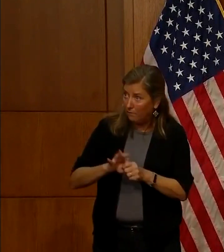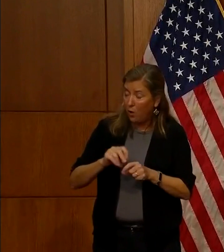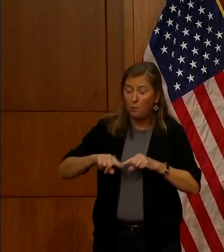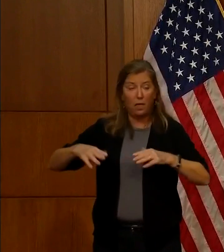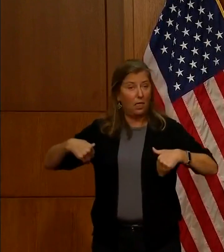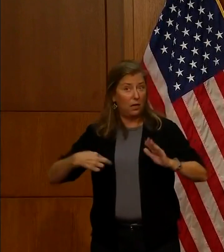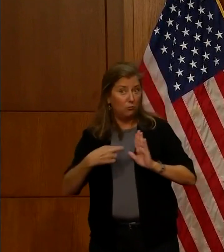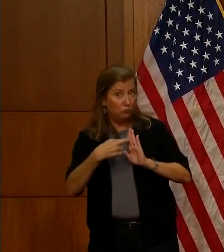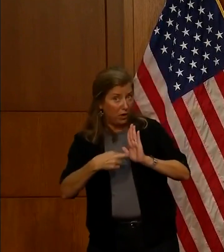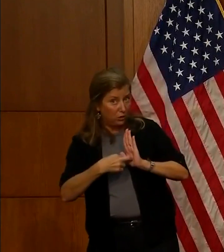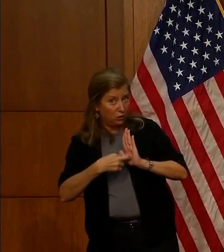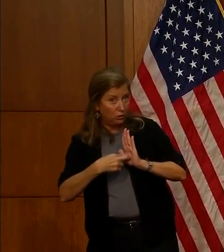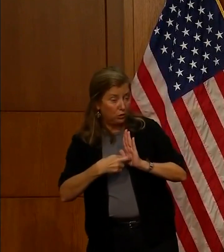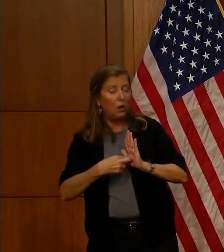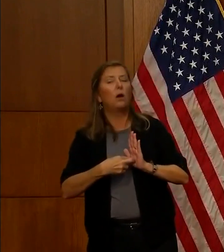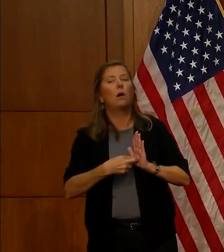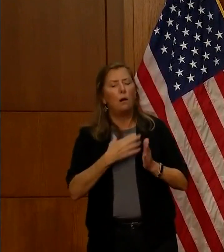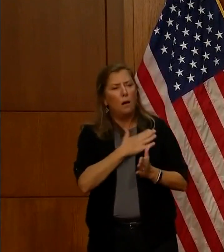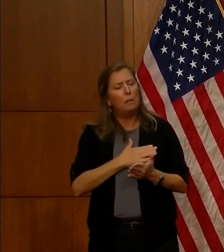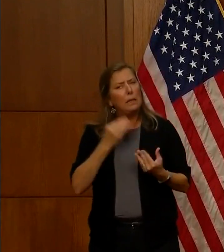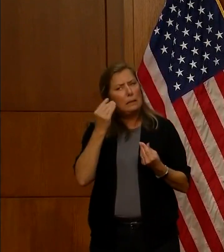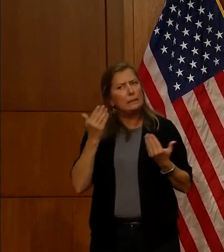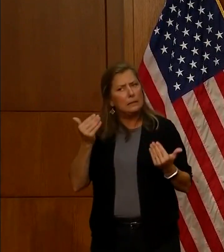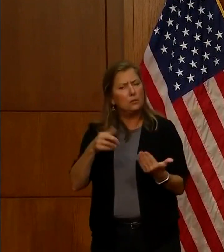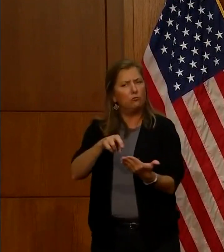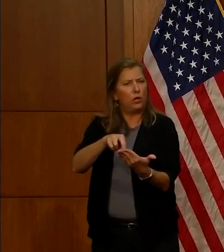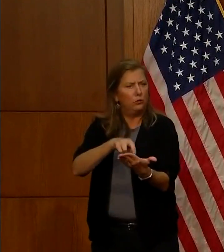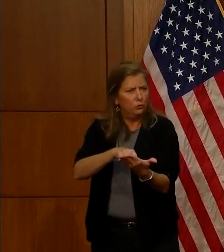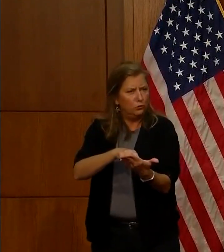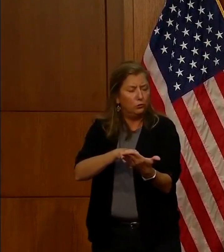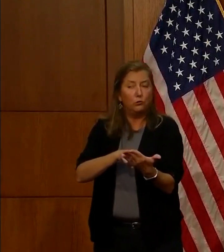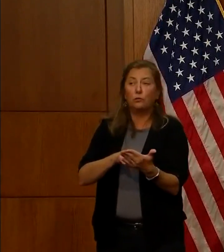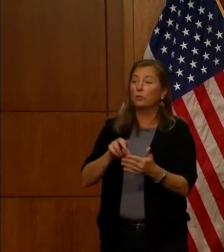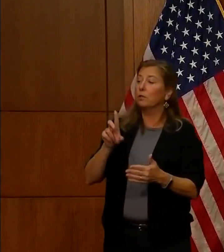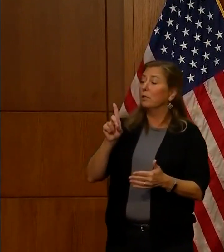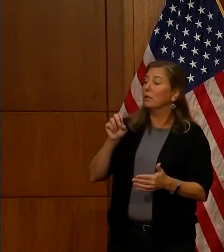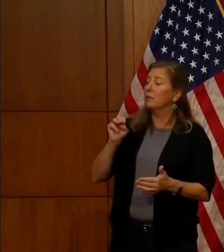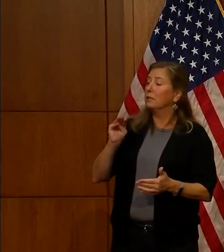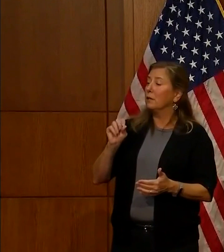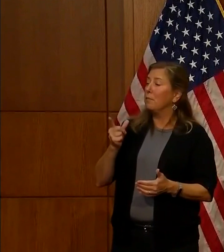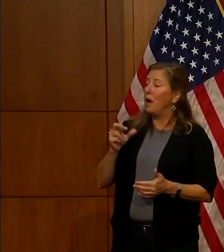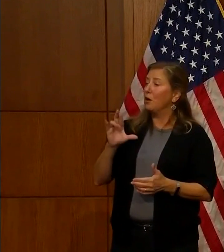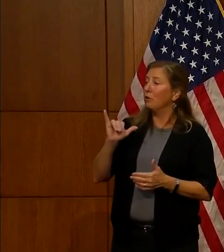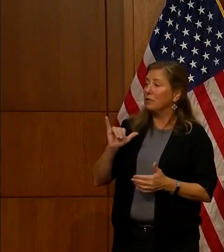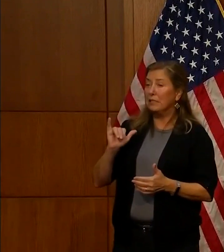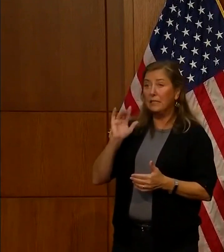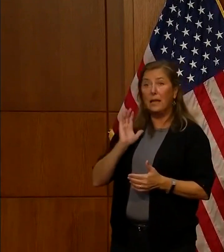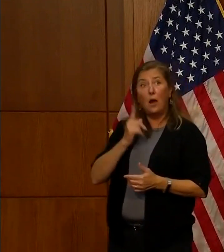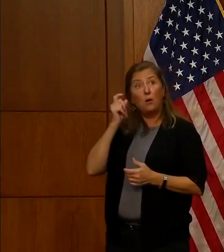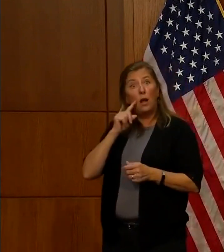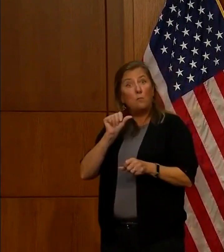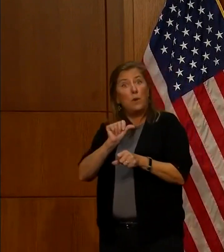YOU ARE ELIGIBLE TO VOTE BUT ARE NOT REGISTERED PLEASE